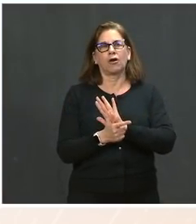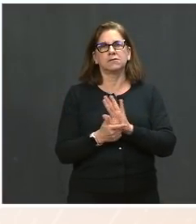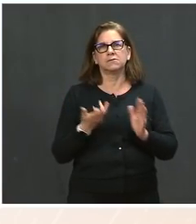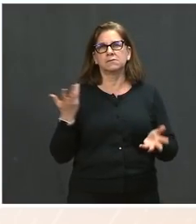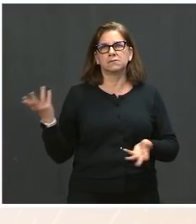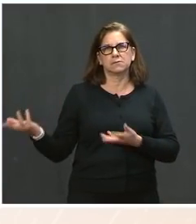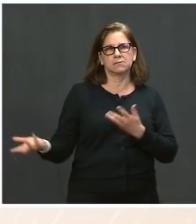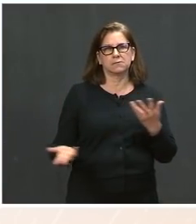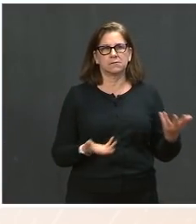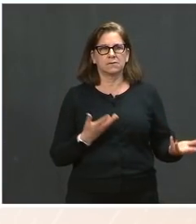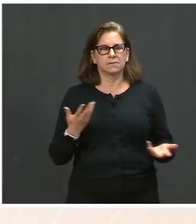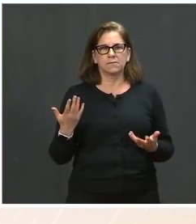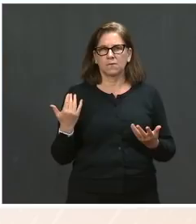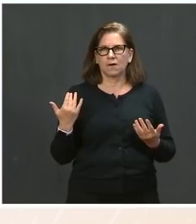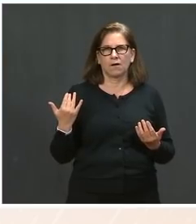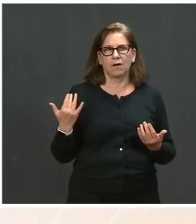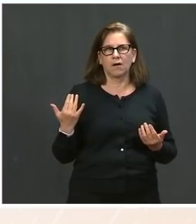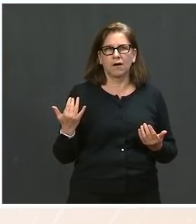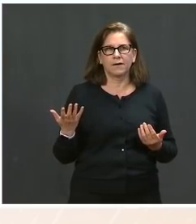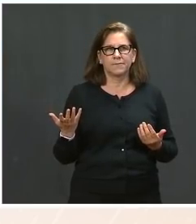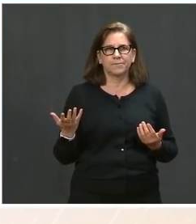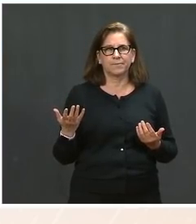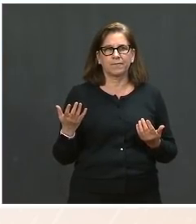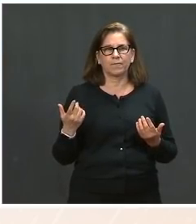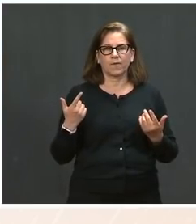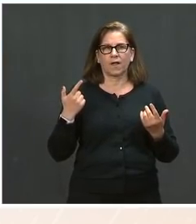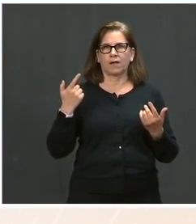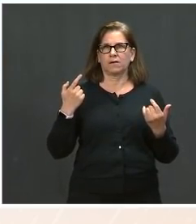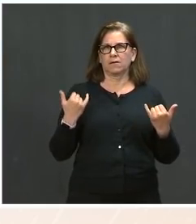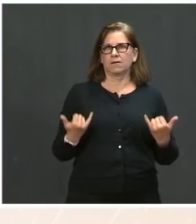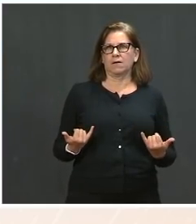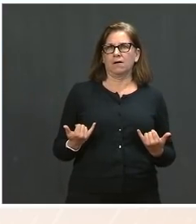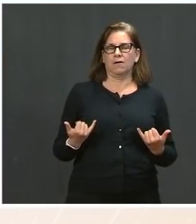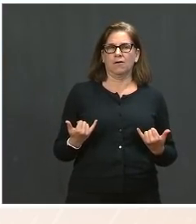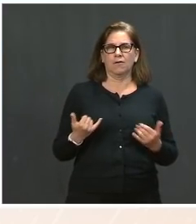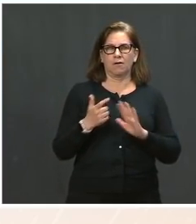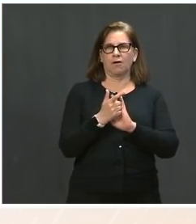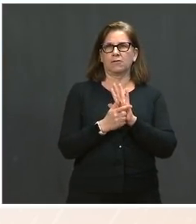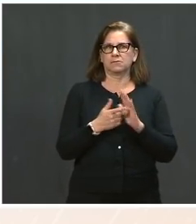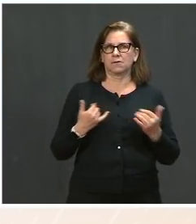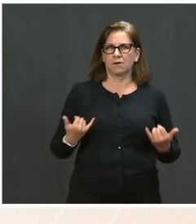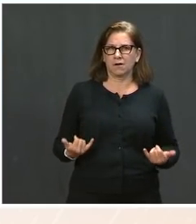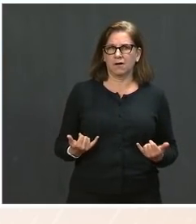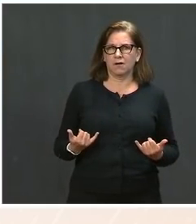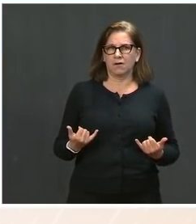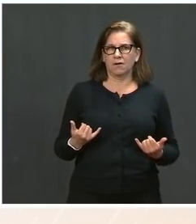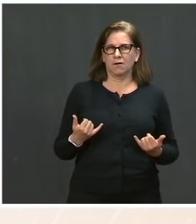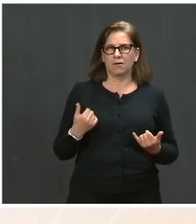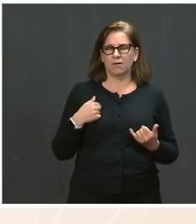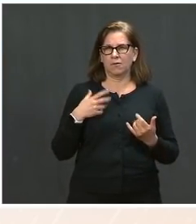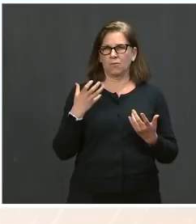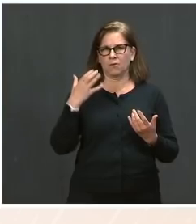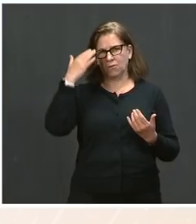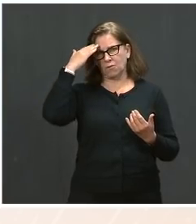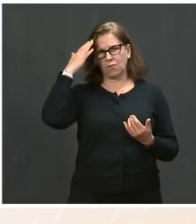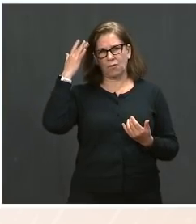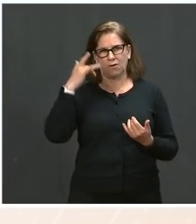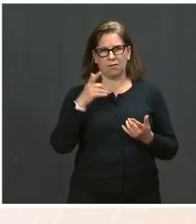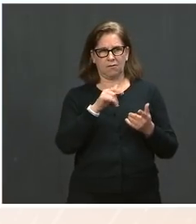Why is -- why are guns not going before infrastructure? Ms. Psaki: Well, Congress plays the role -- the Senate and the House -- in moving legislation forward.